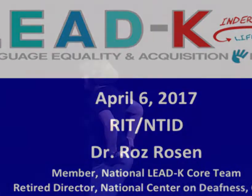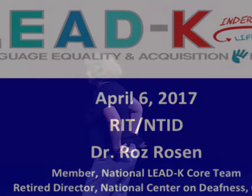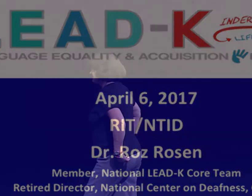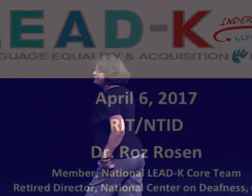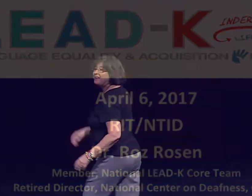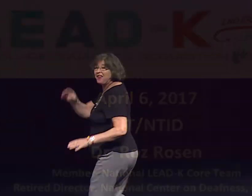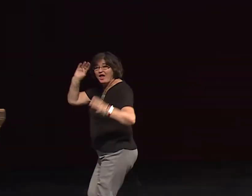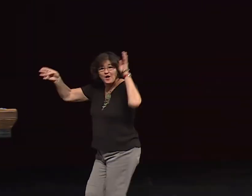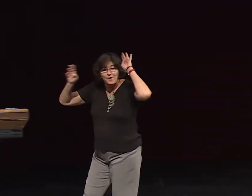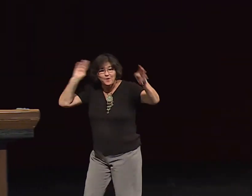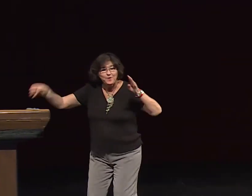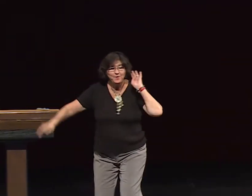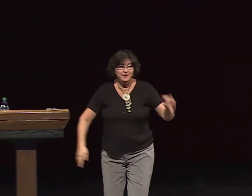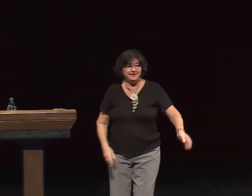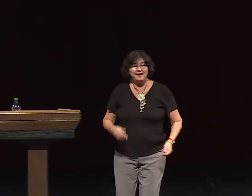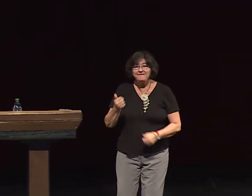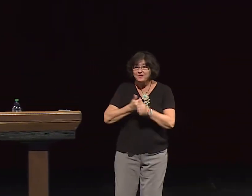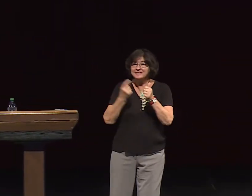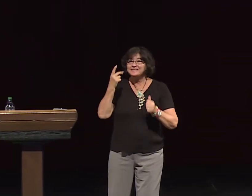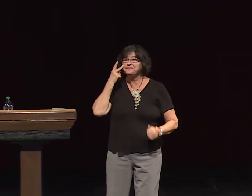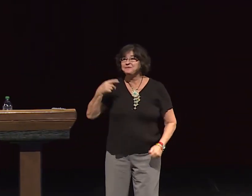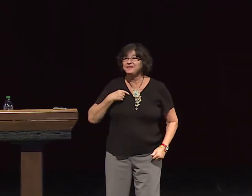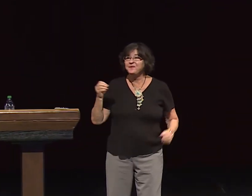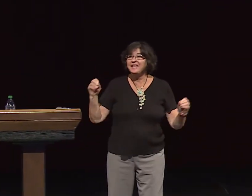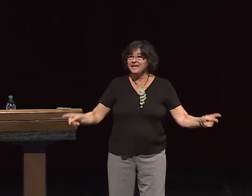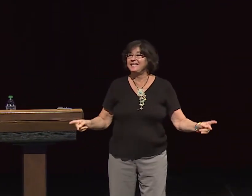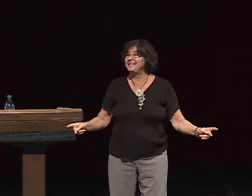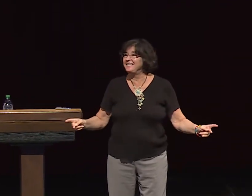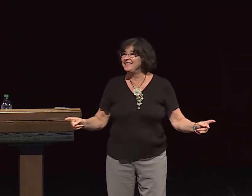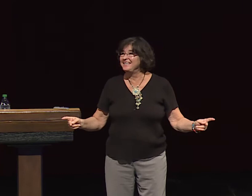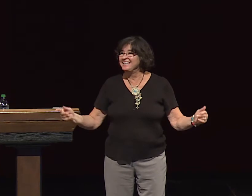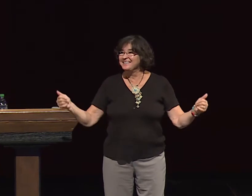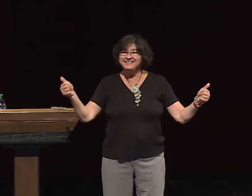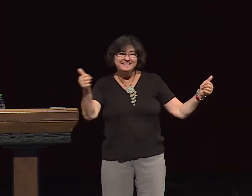Hello. And good afternoon. Can everyone see me OK?